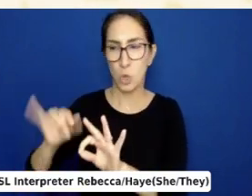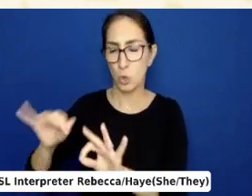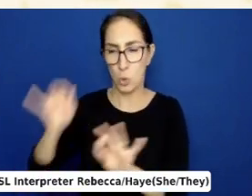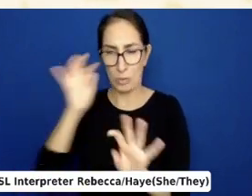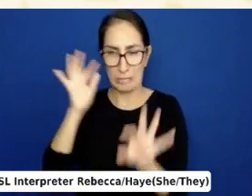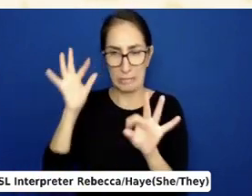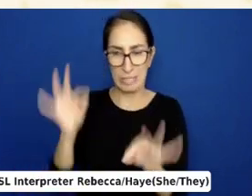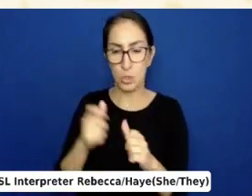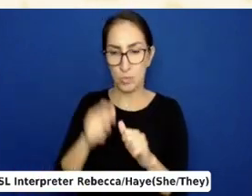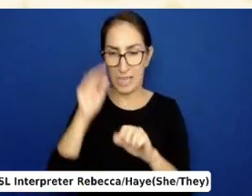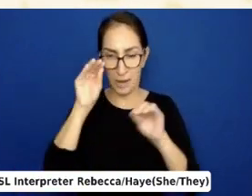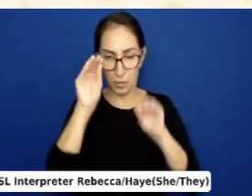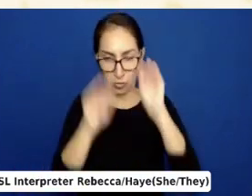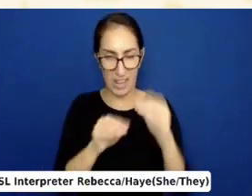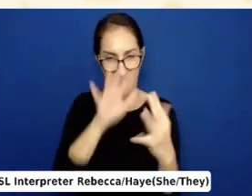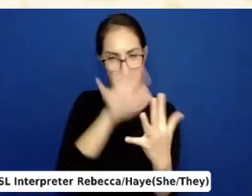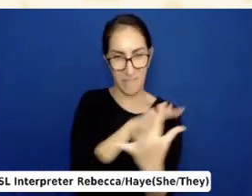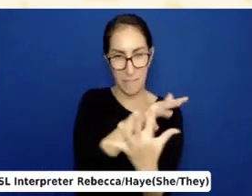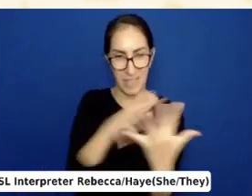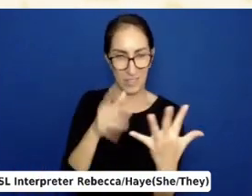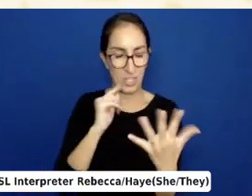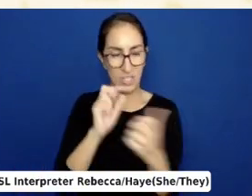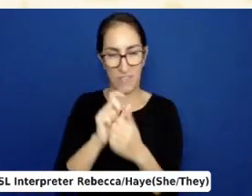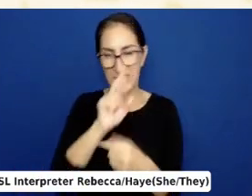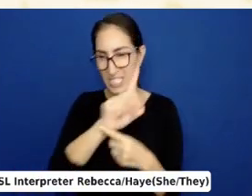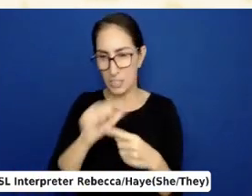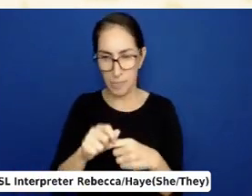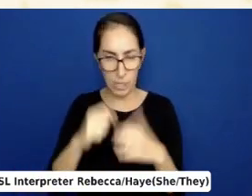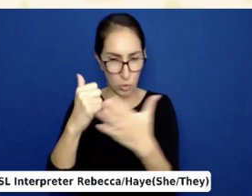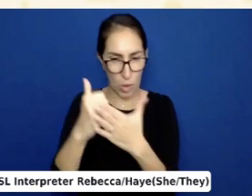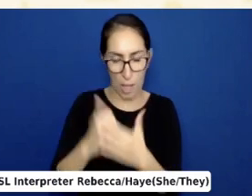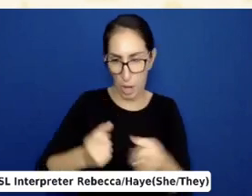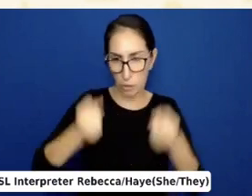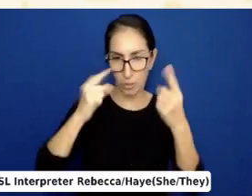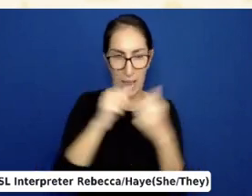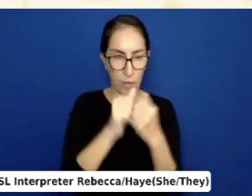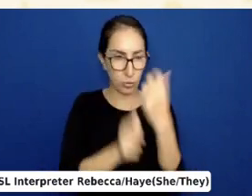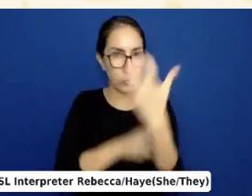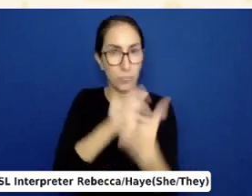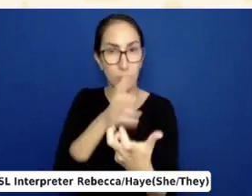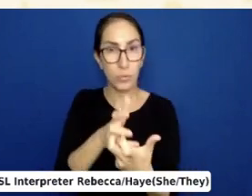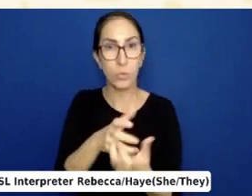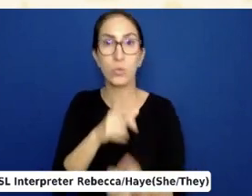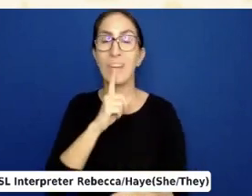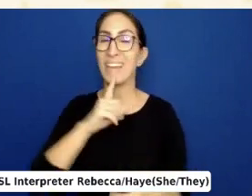of disabilities that can help you to understand. It will be impossible to cover all of them,